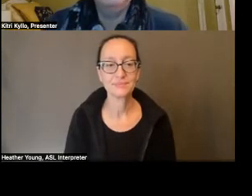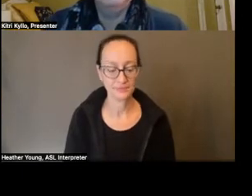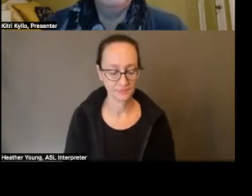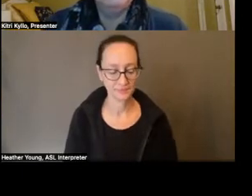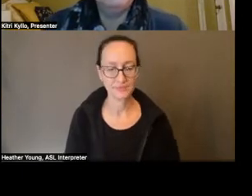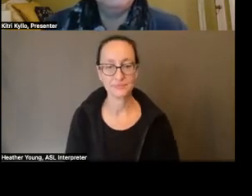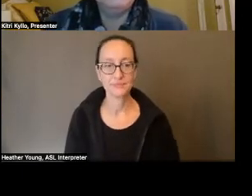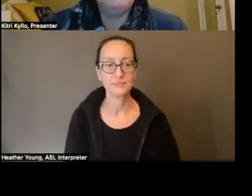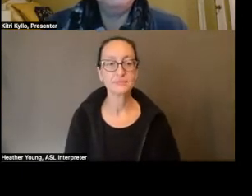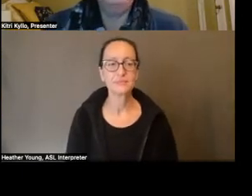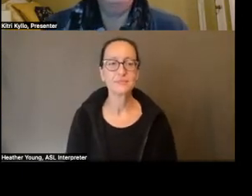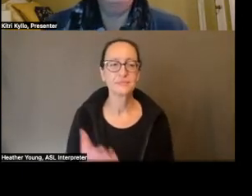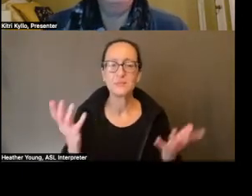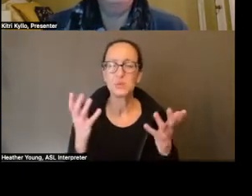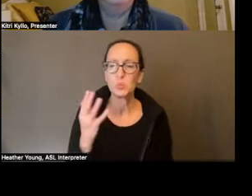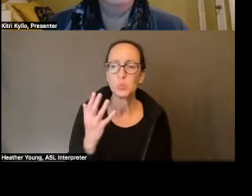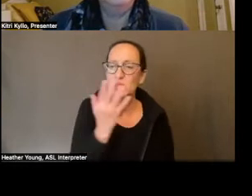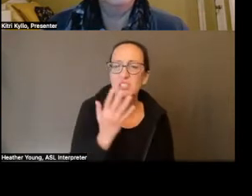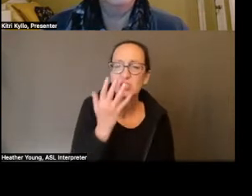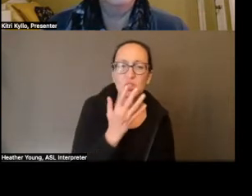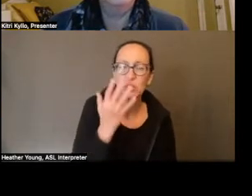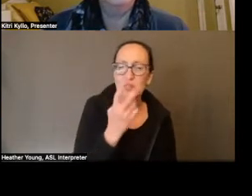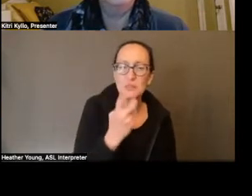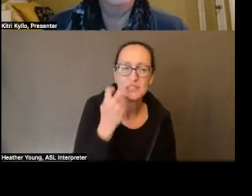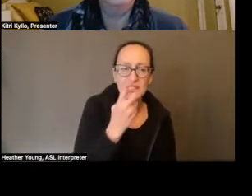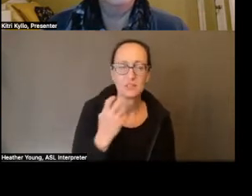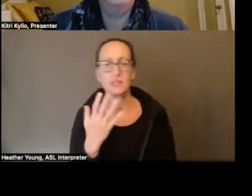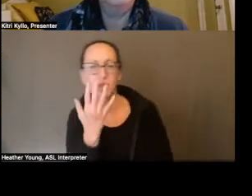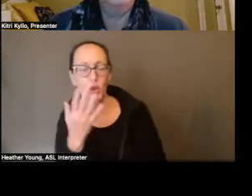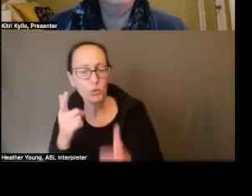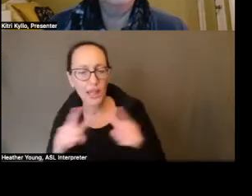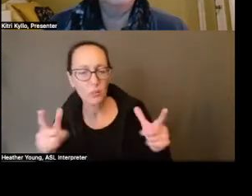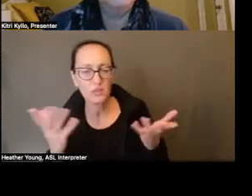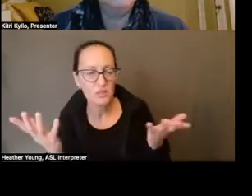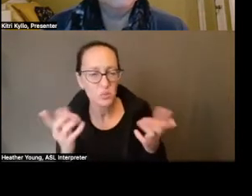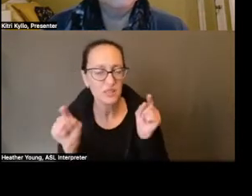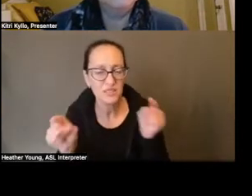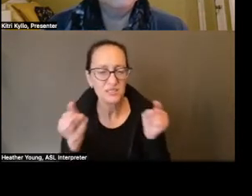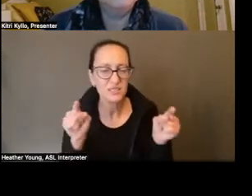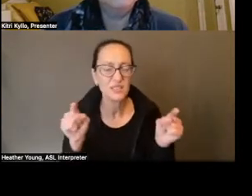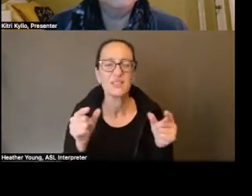What is cued speech and what is cued language? So the definition of cued speech